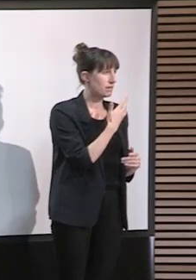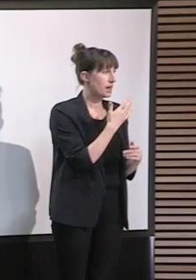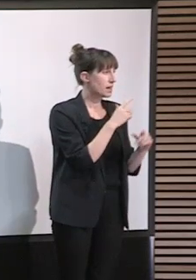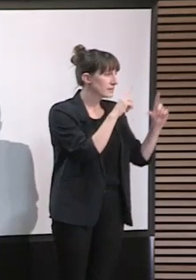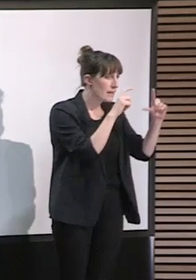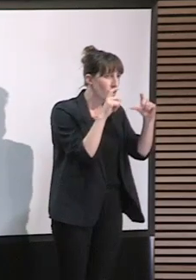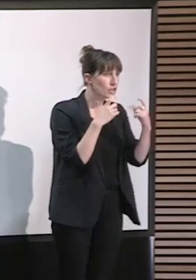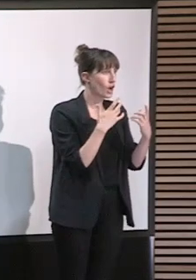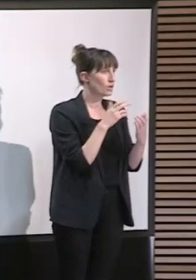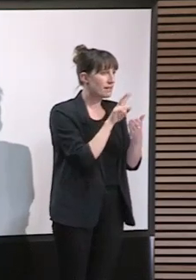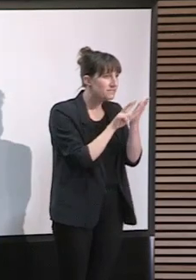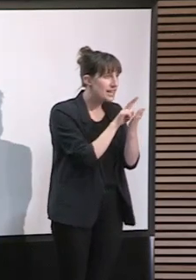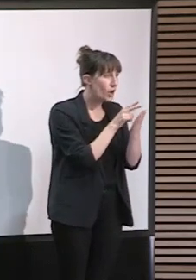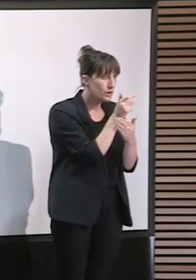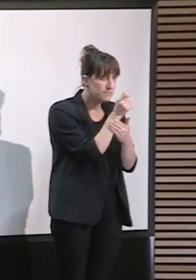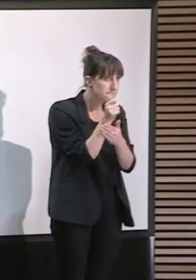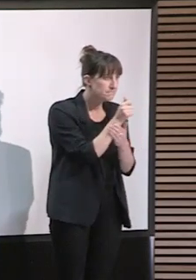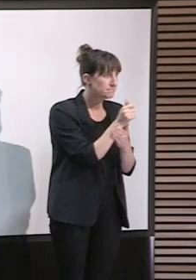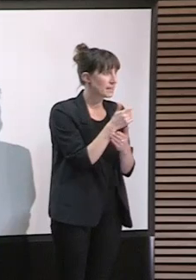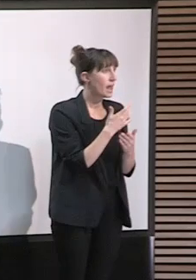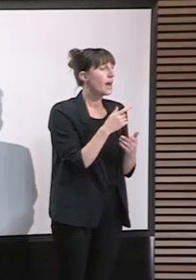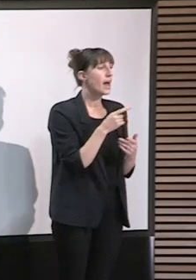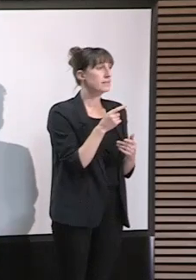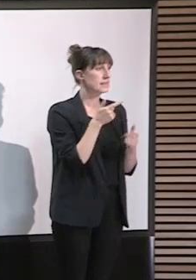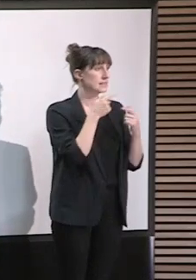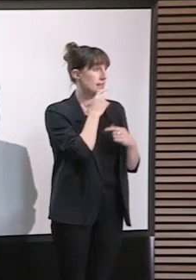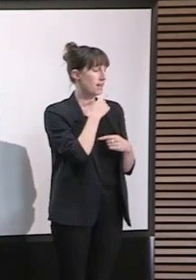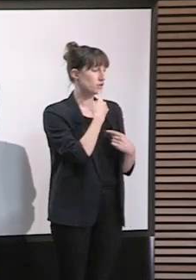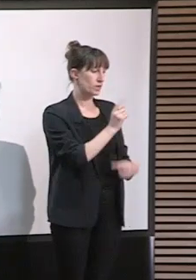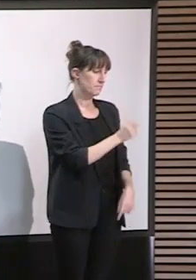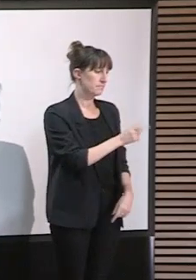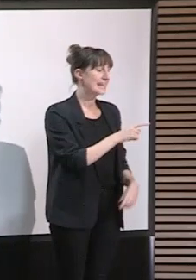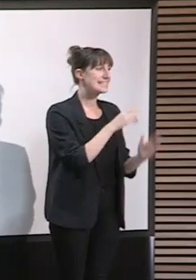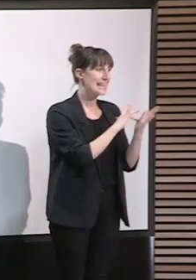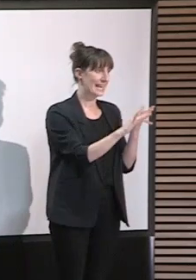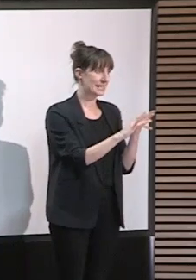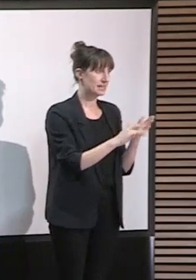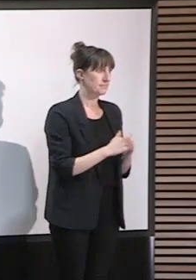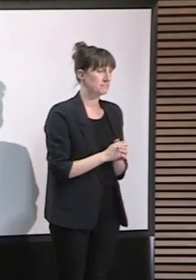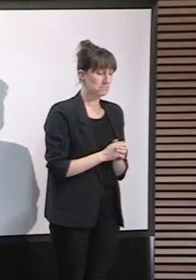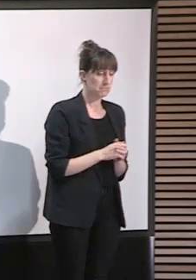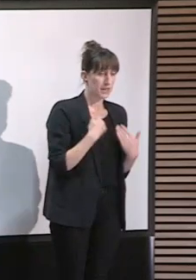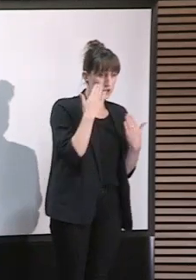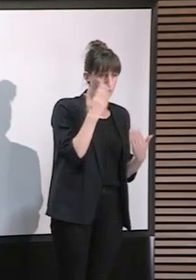delete videos and photos that they have been taken by isolation staff S that usual procedure?